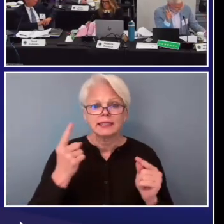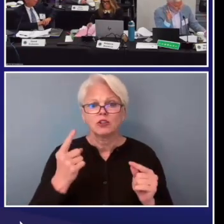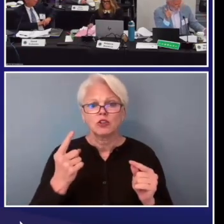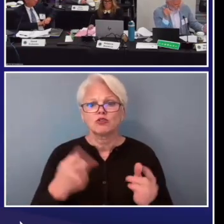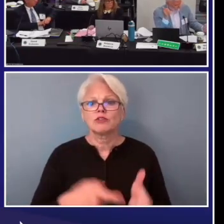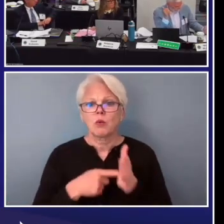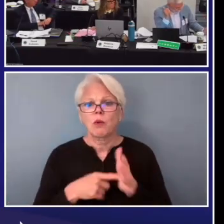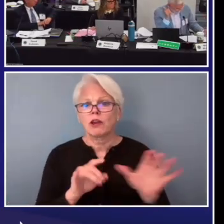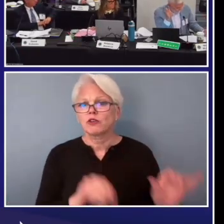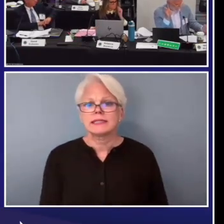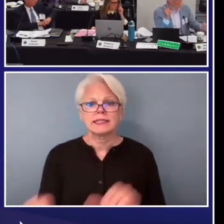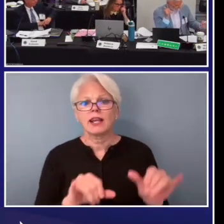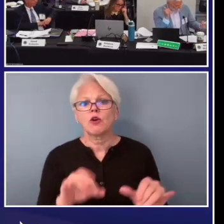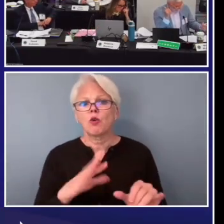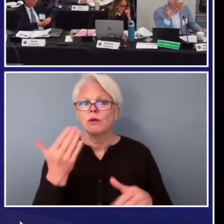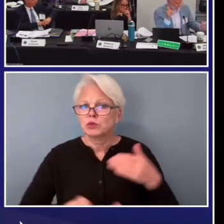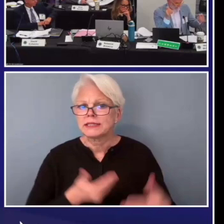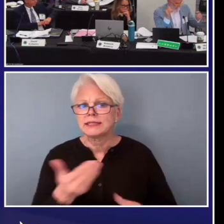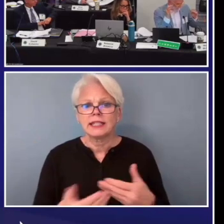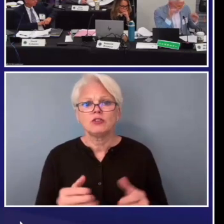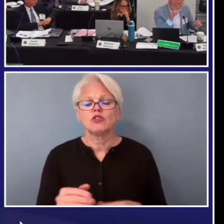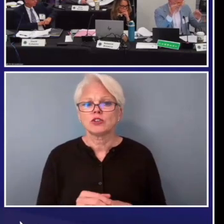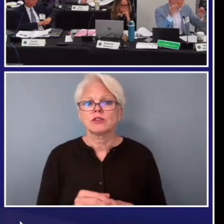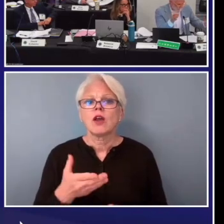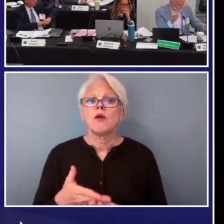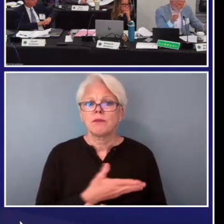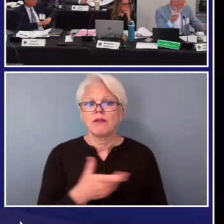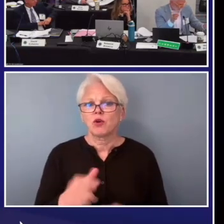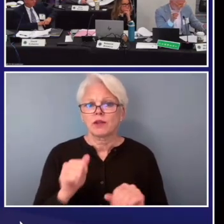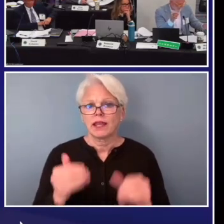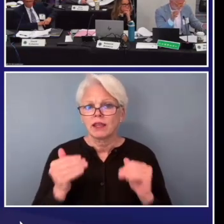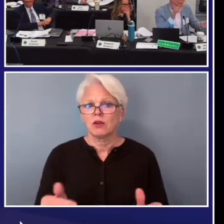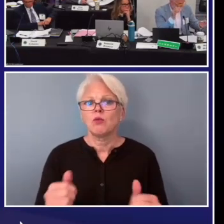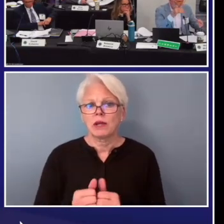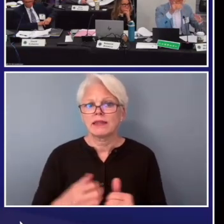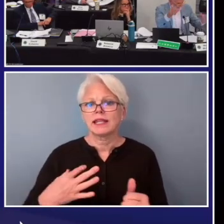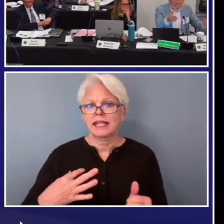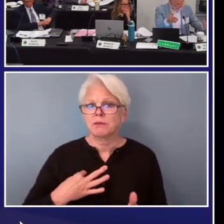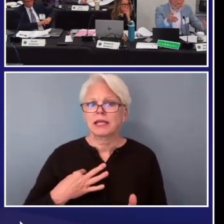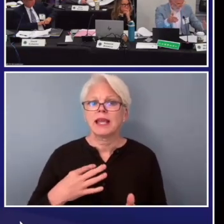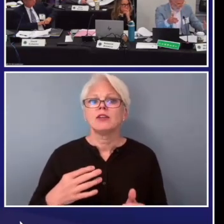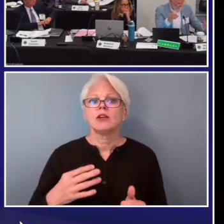standards or procedures and process before they can move forward with an application and then have that play itself out.